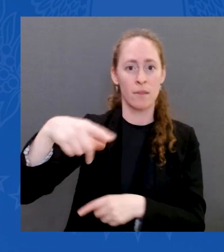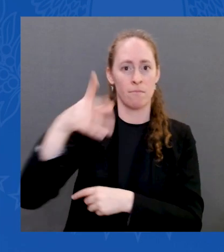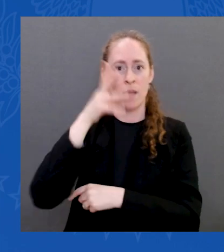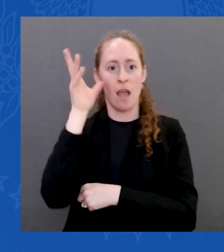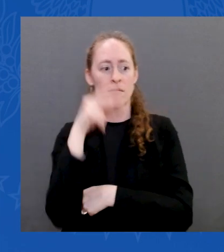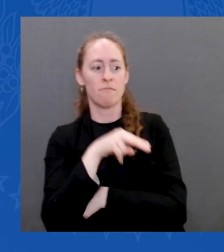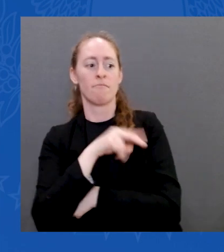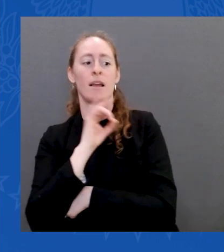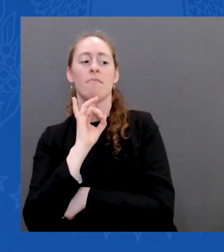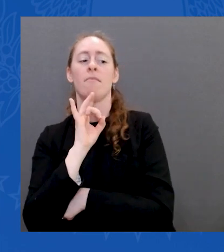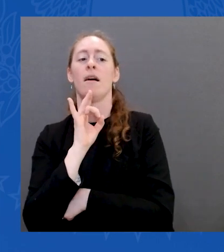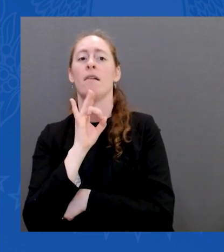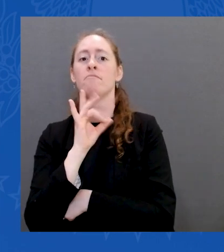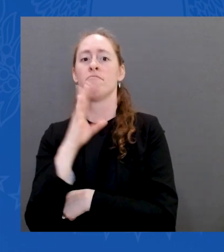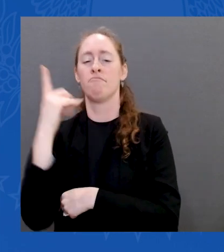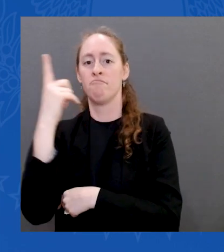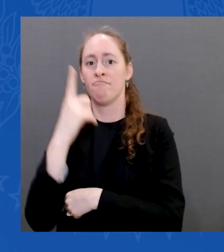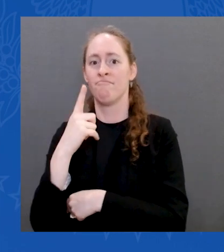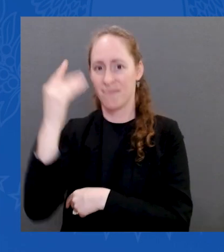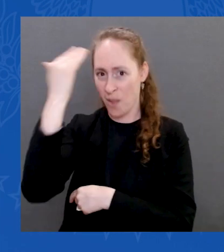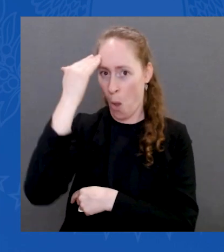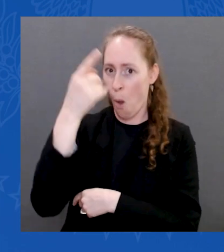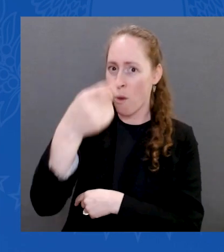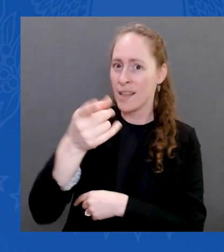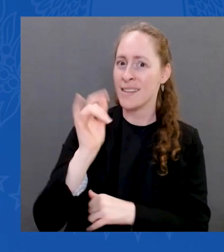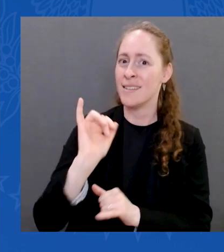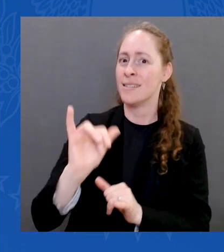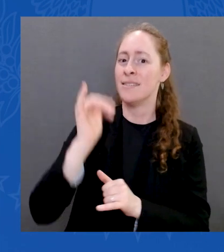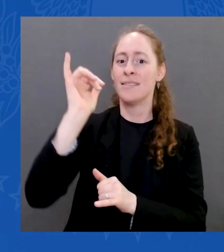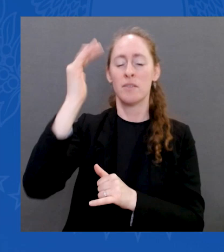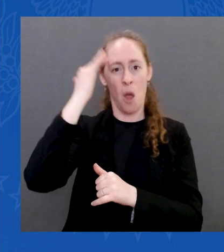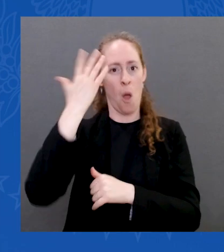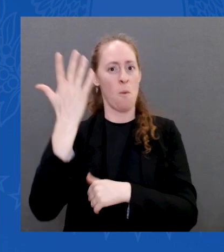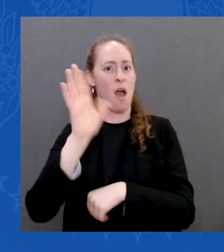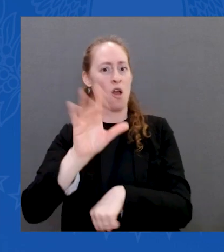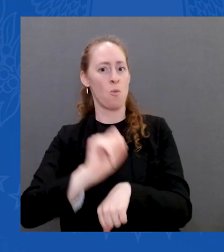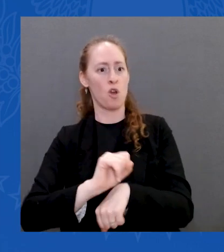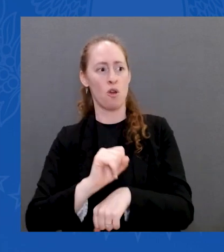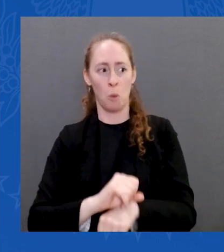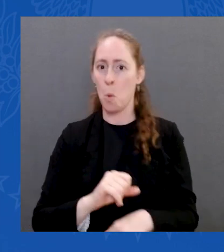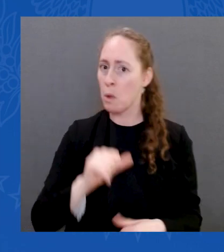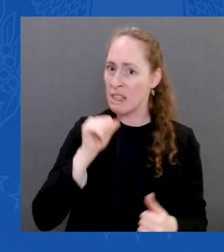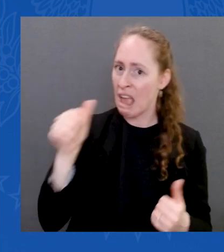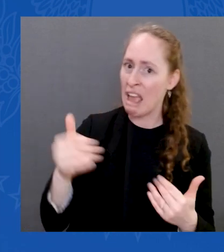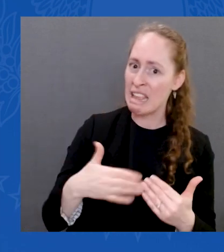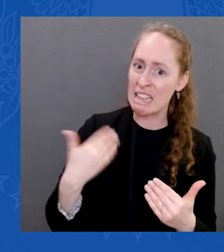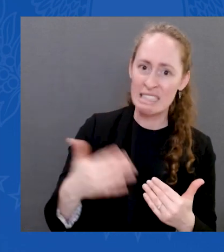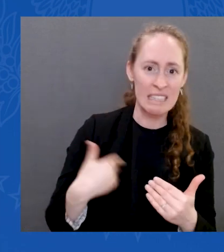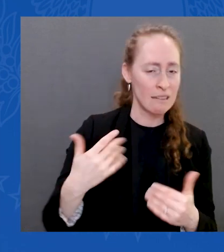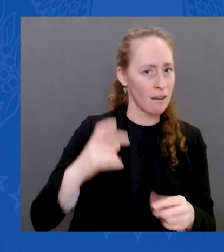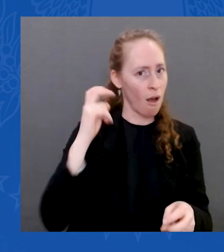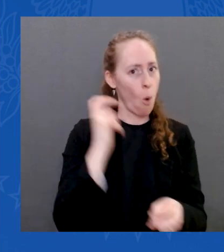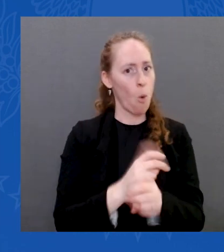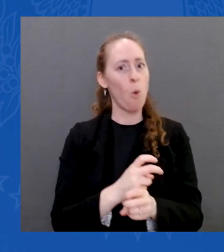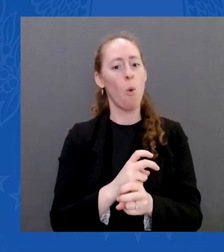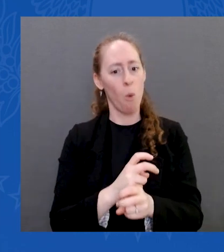how damn hard it is. No, I'm serious. I think it was -- you know, my mother used to say, "Out of everything bad, something good will happen